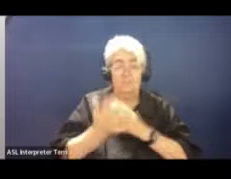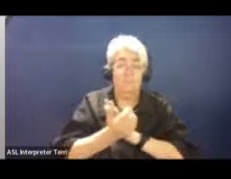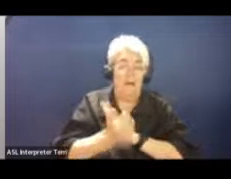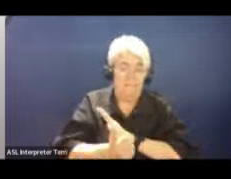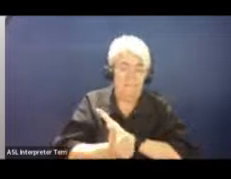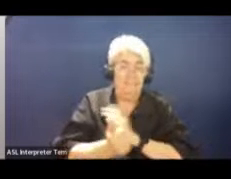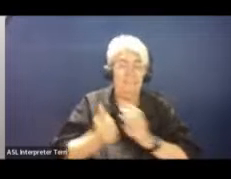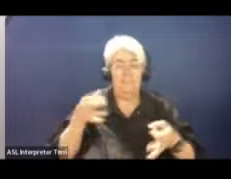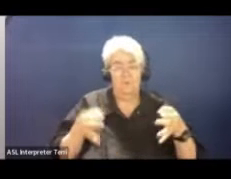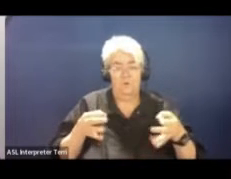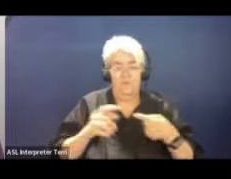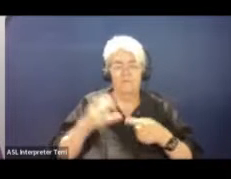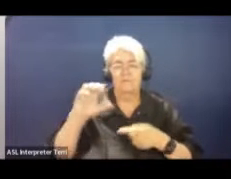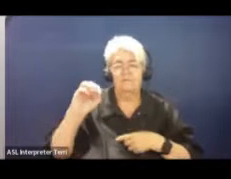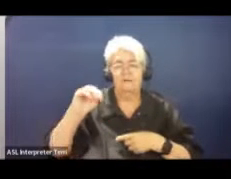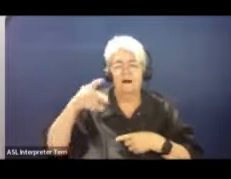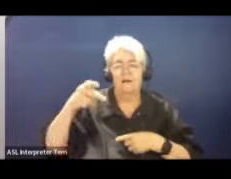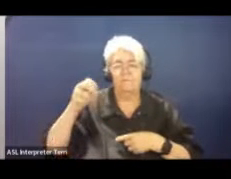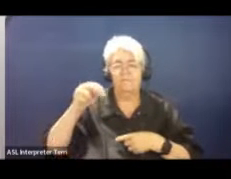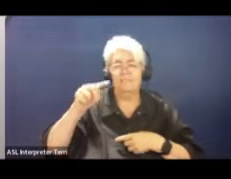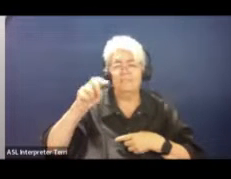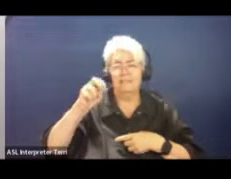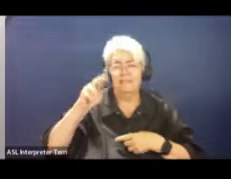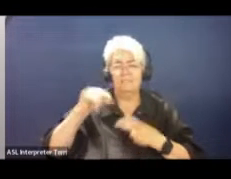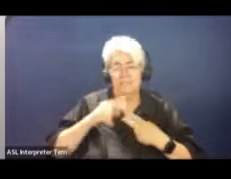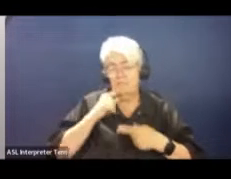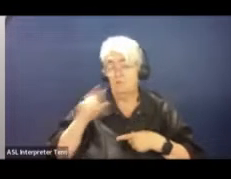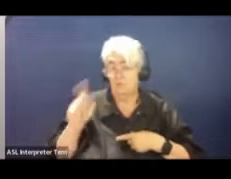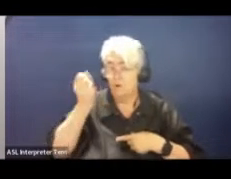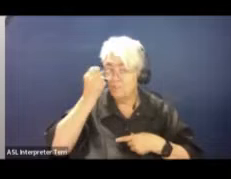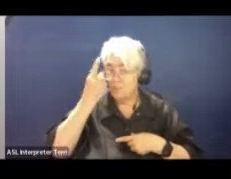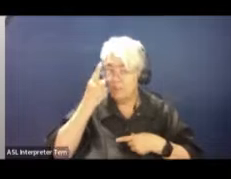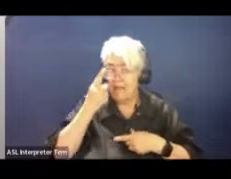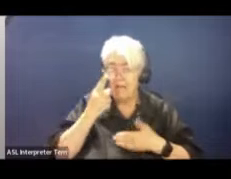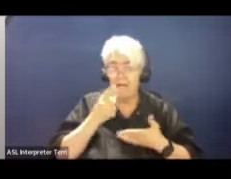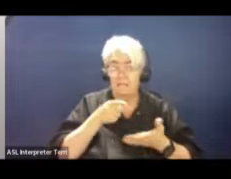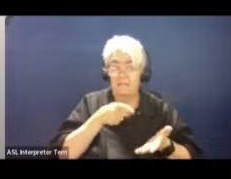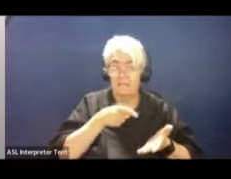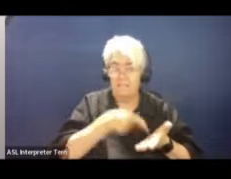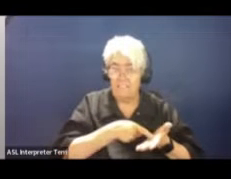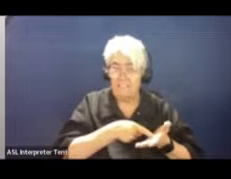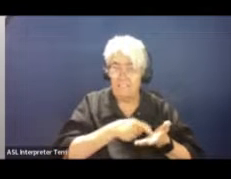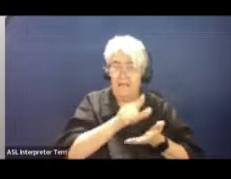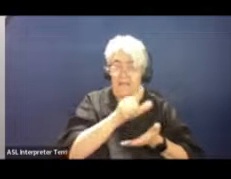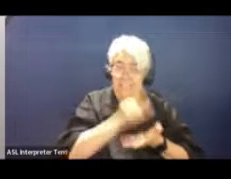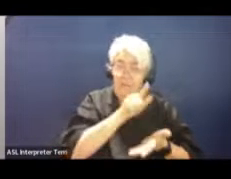competency is when someone's it's unclear if someone understands legal proceedings and if they're competent to continue forward, or if they